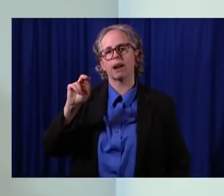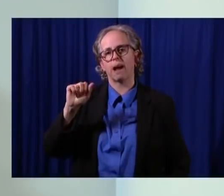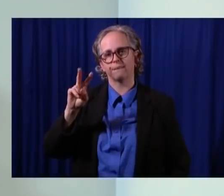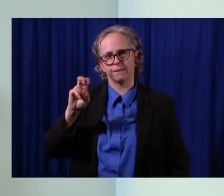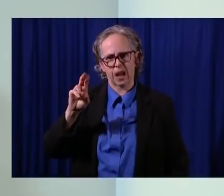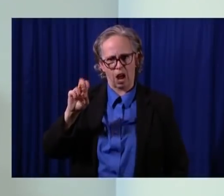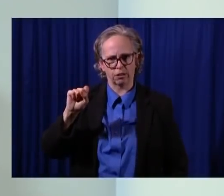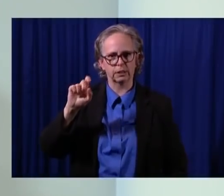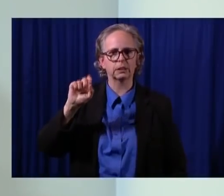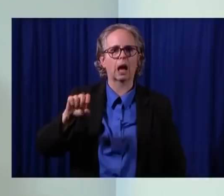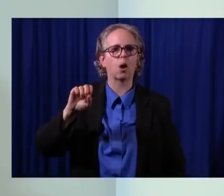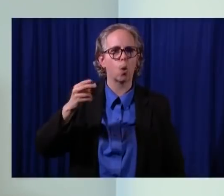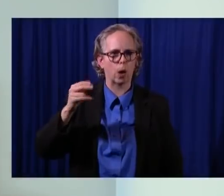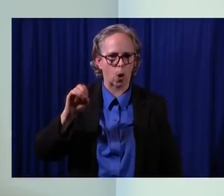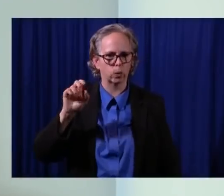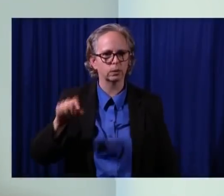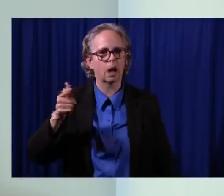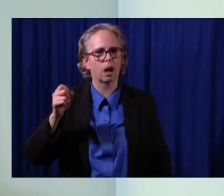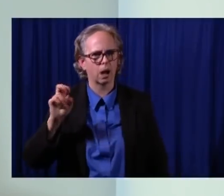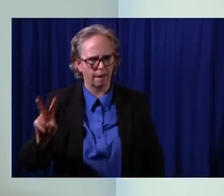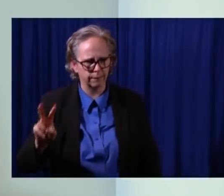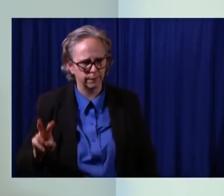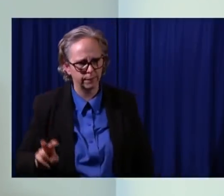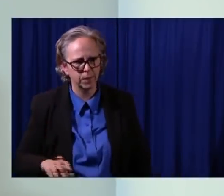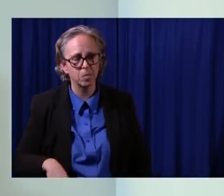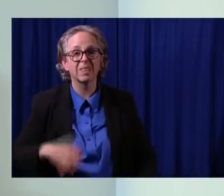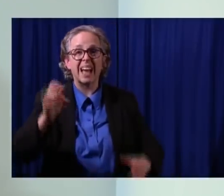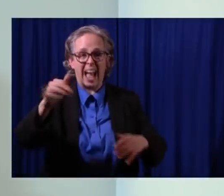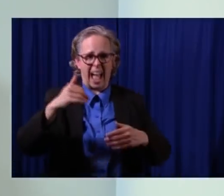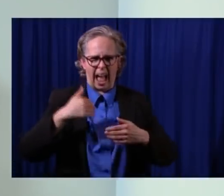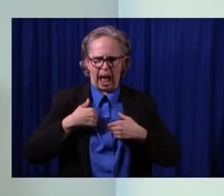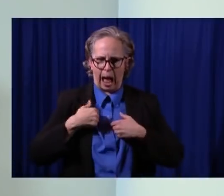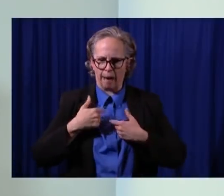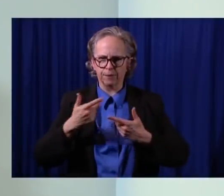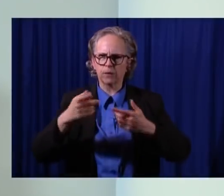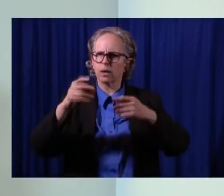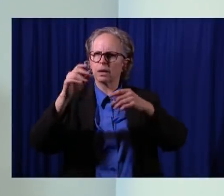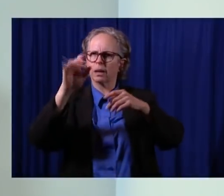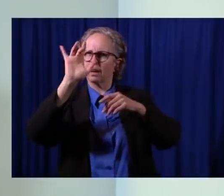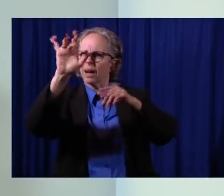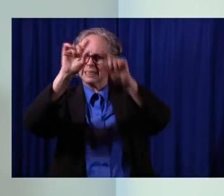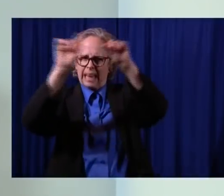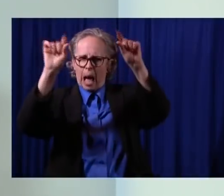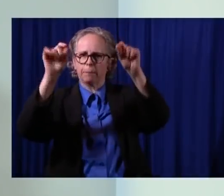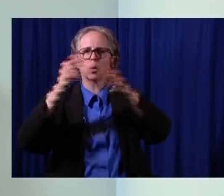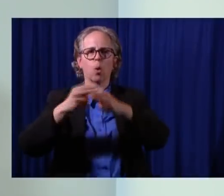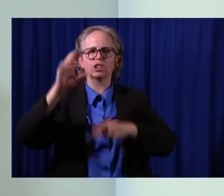IT'S AN UNSOLICITED CALL OR TEXT . IF YOU THINK SOMETHING IS SUSPICIOUS, CONSULT WITH A FAMILY MEMBER OR FRIEND BEFORE TAKING ACTION. A FEW PLACES YOU CAN FIND